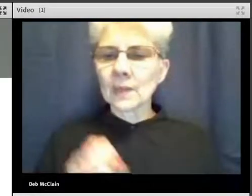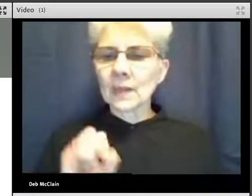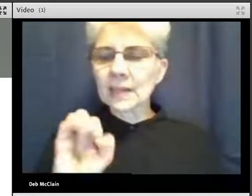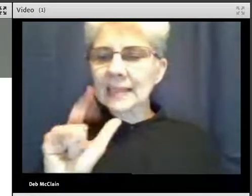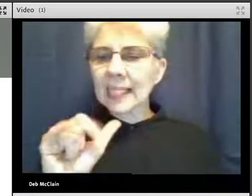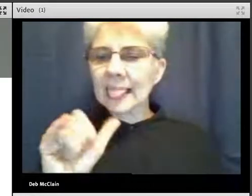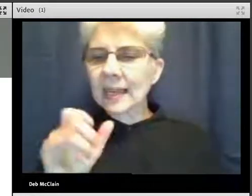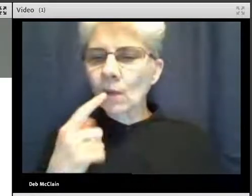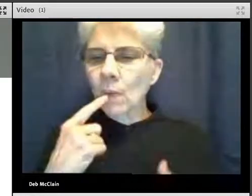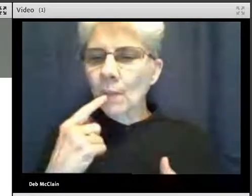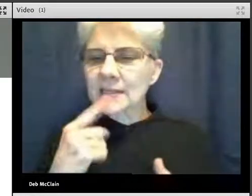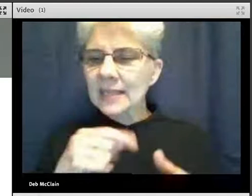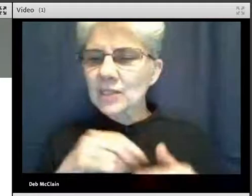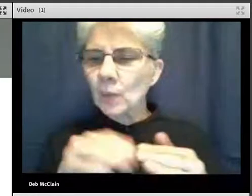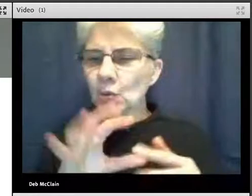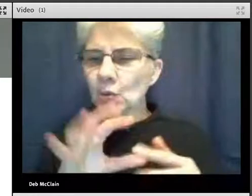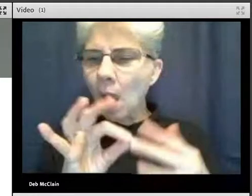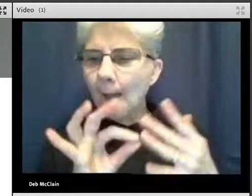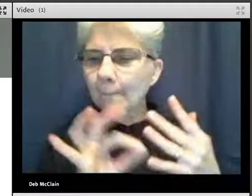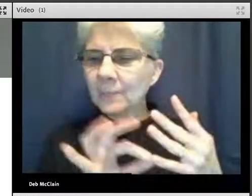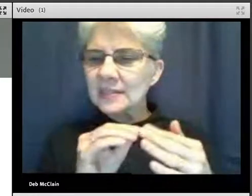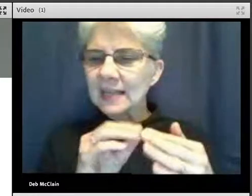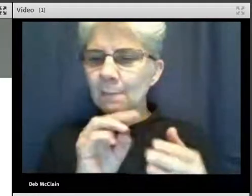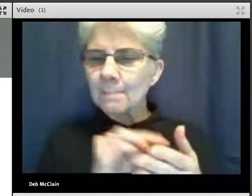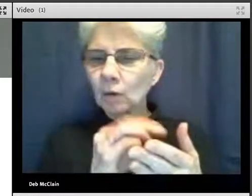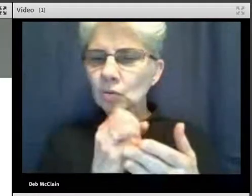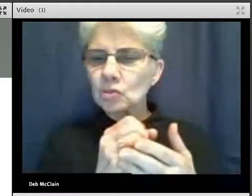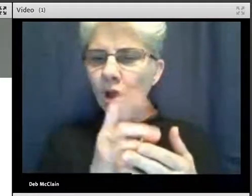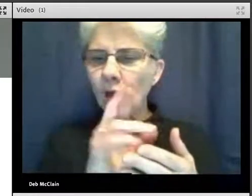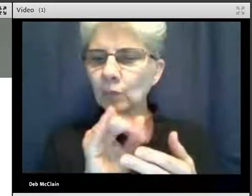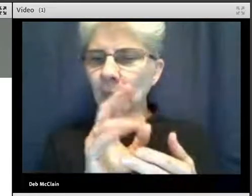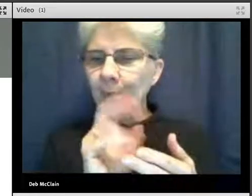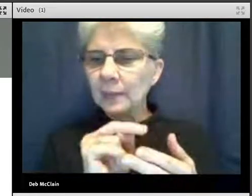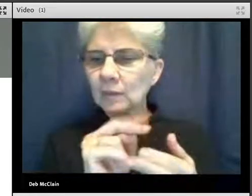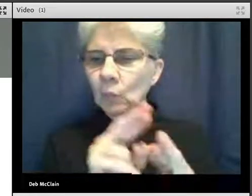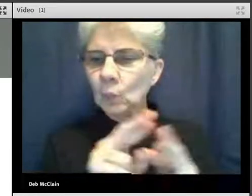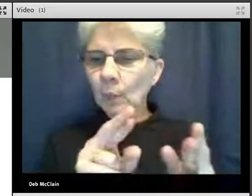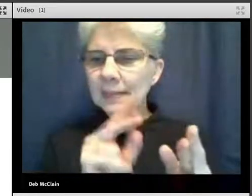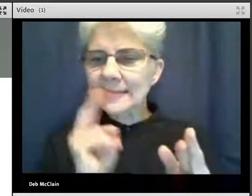Celina, what I would say is go into your options in your Microsoft Ribbon